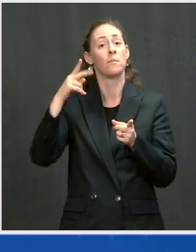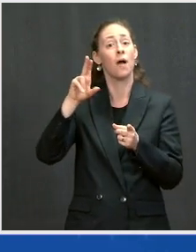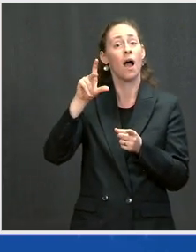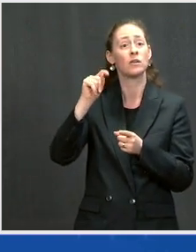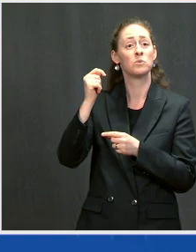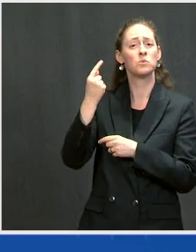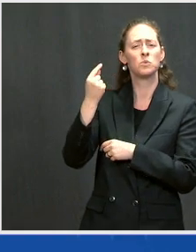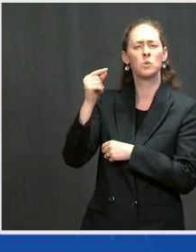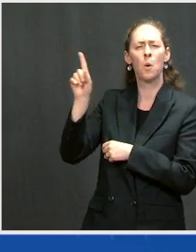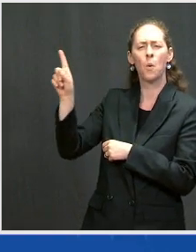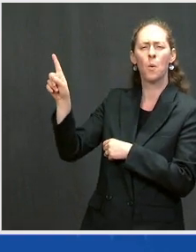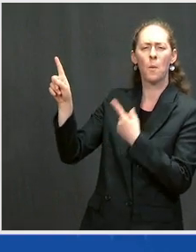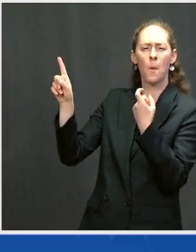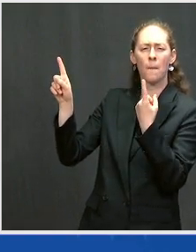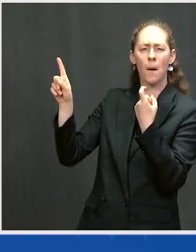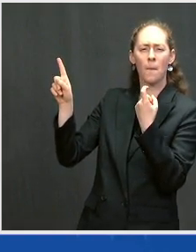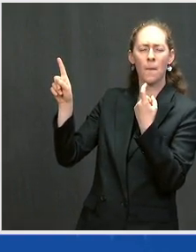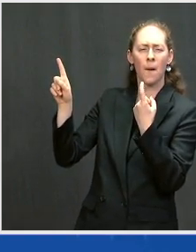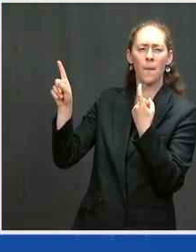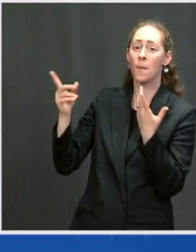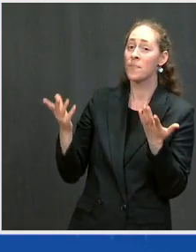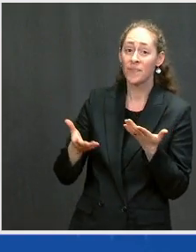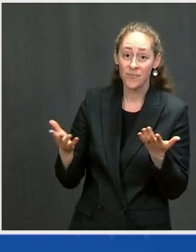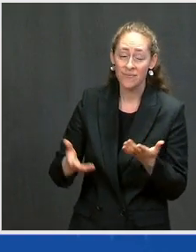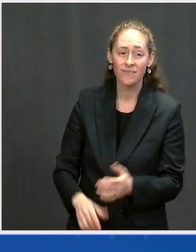And the Eighth Army unloaded artillery and phosphorus